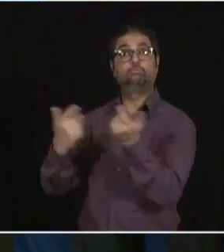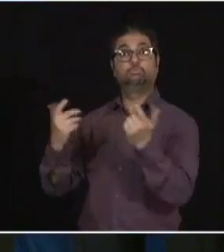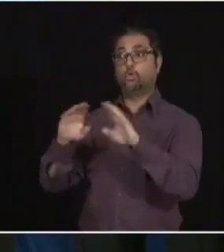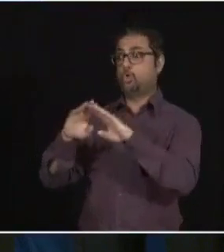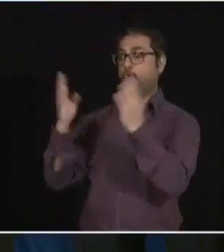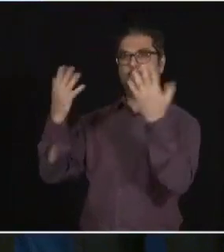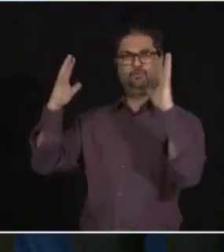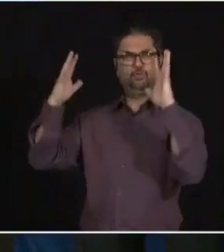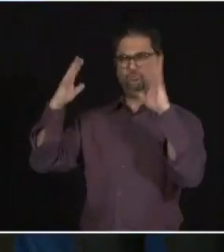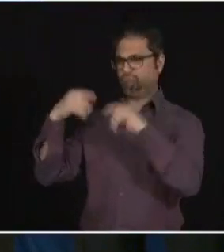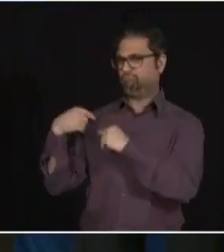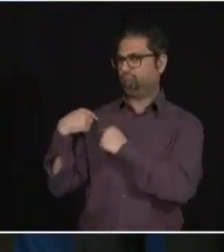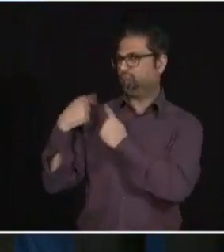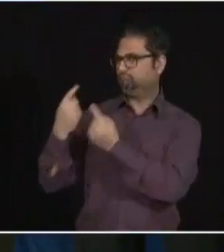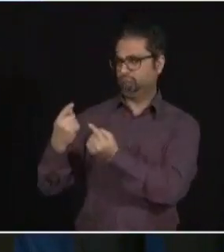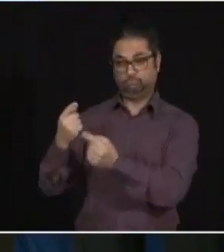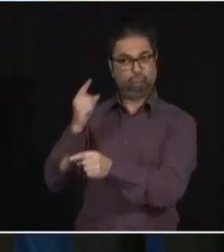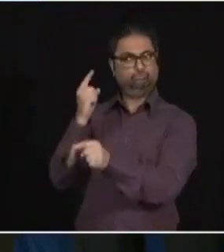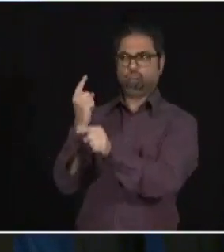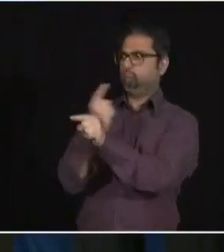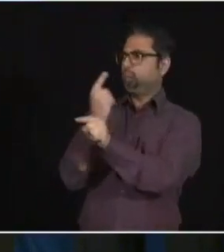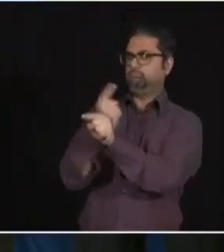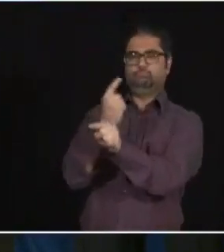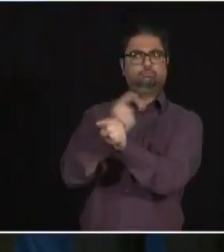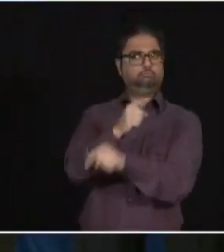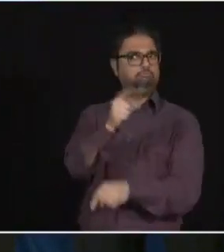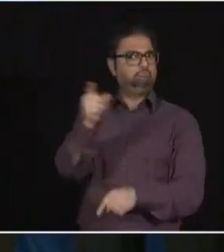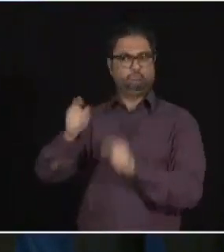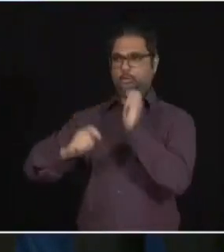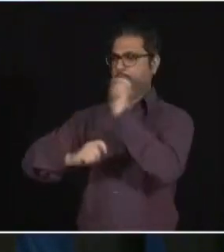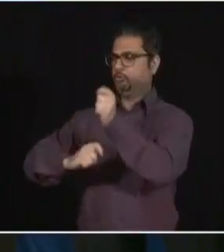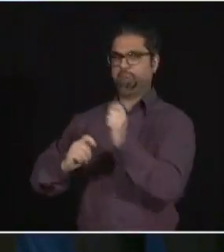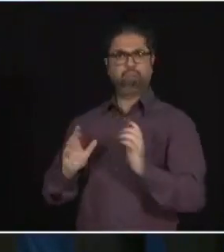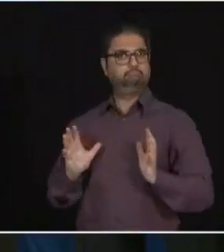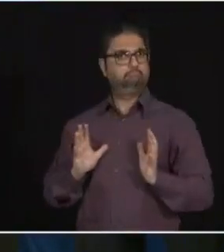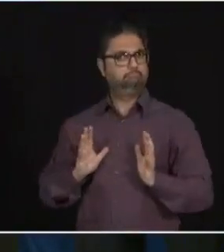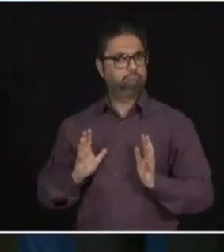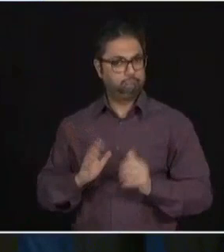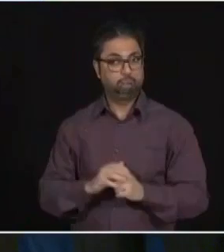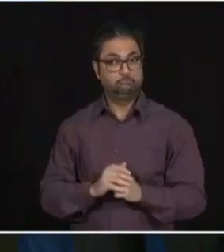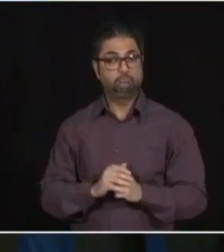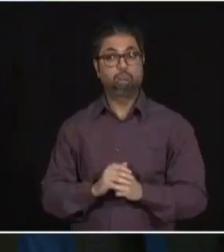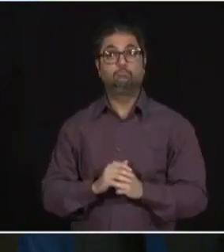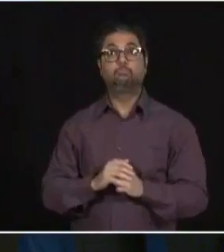opened on schedule, and the turkey hunt did as well, and